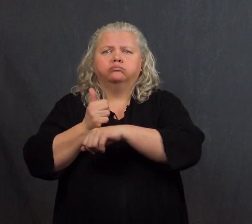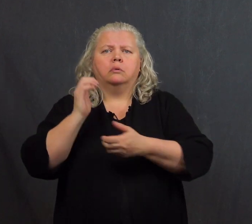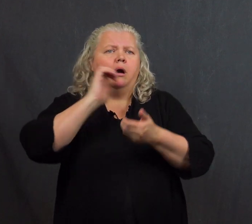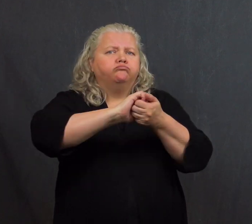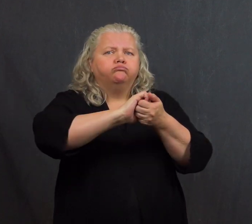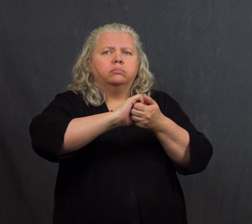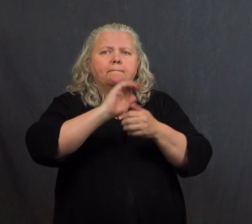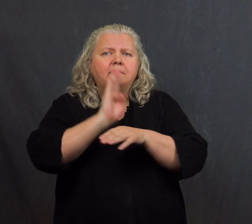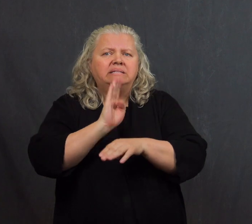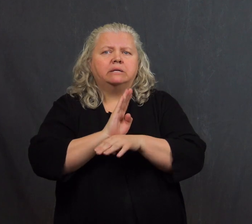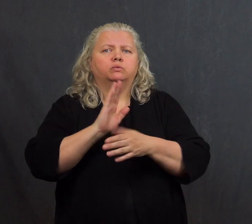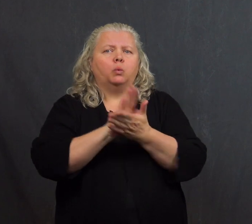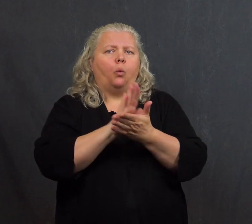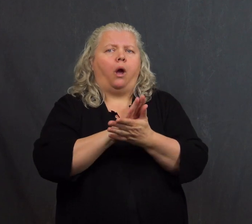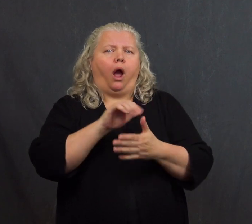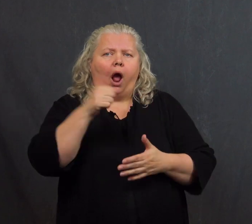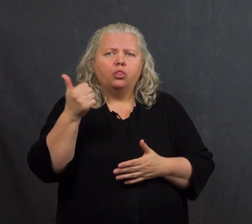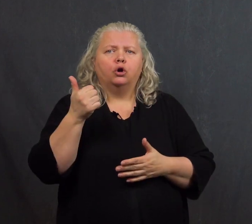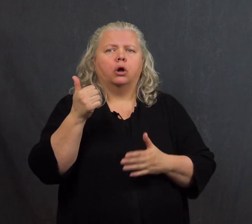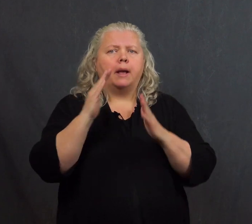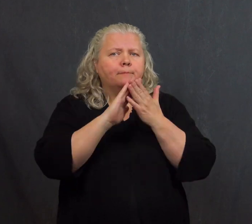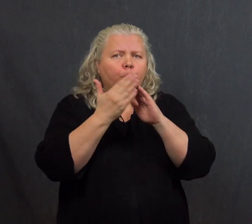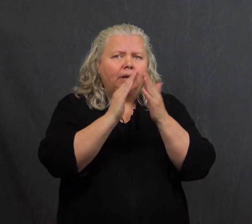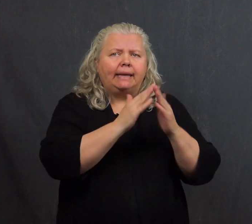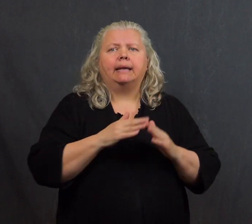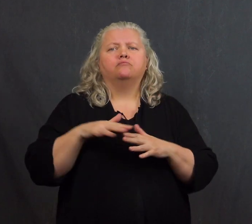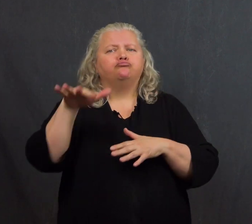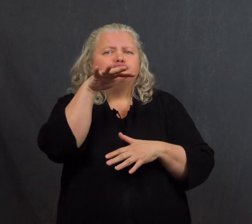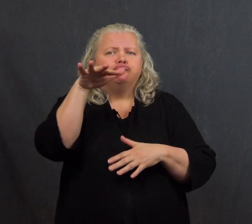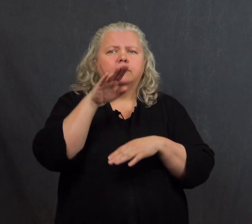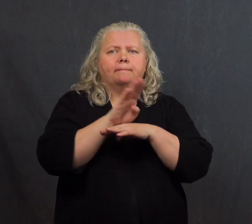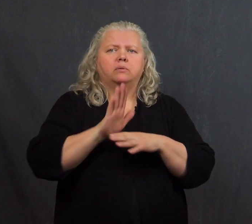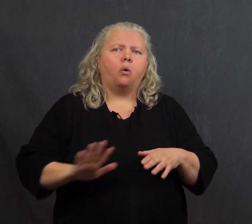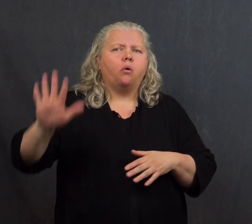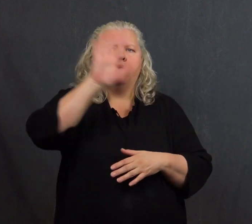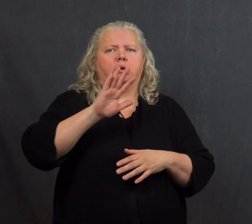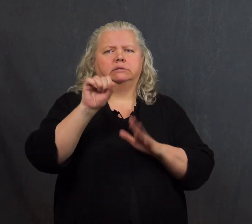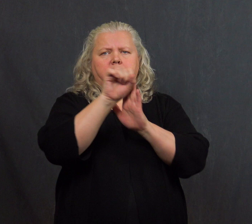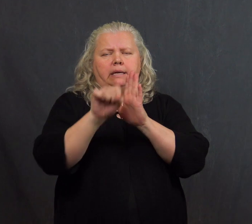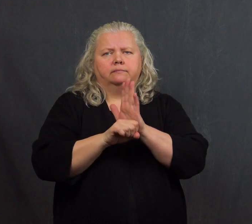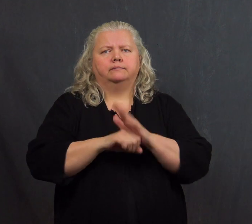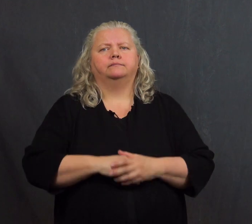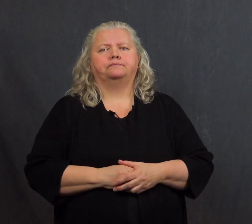with businesses, schools, and other community partners throughout the state.